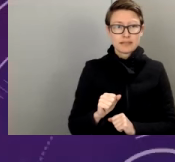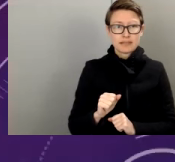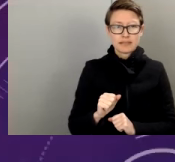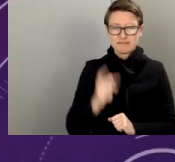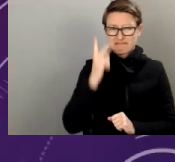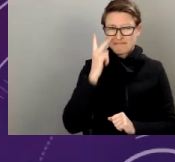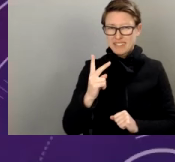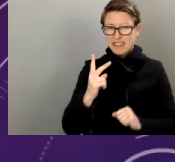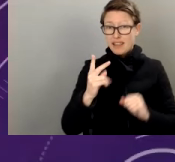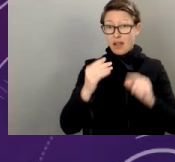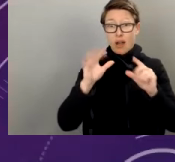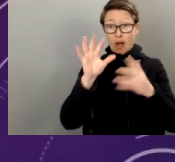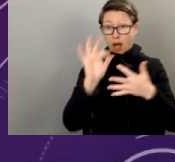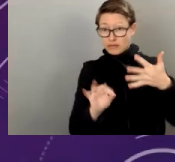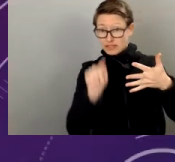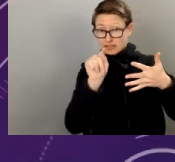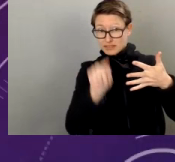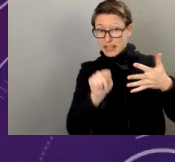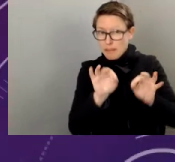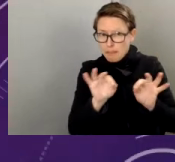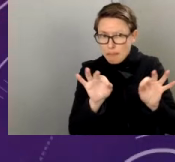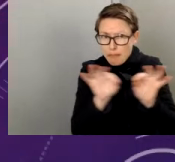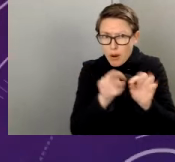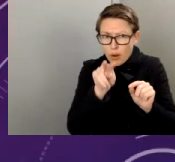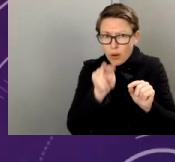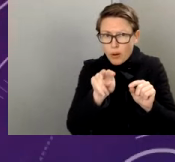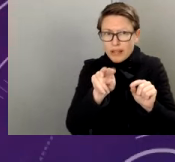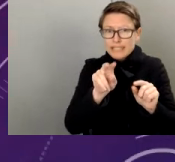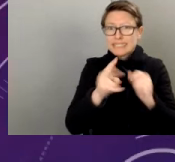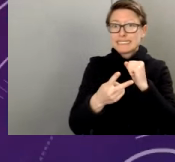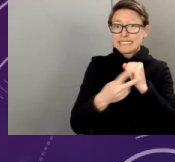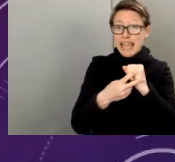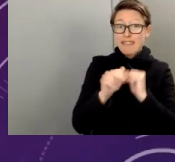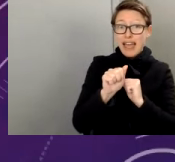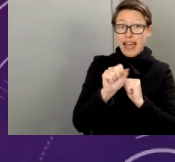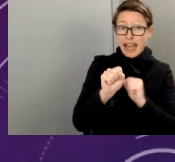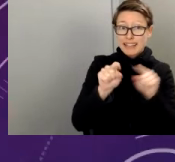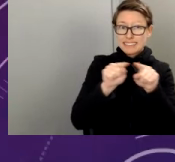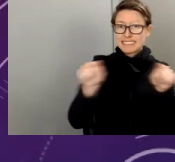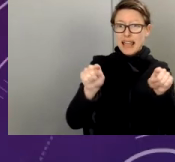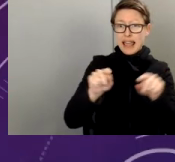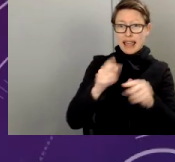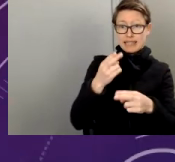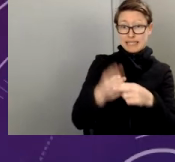And this is the important part in this screen. This is where we need to rename it and we need to change the file format.